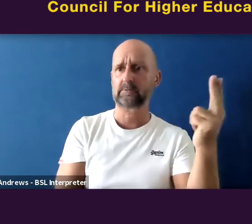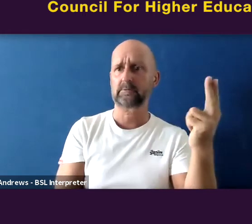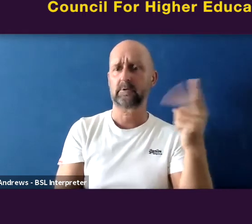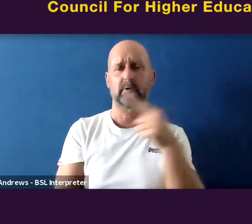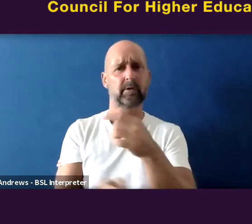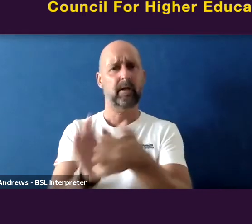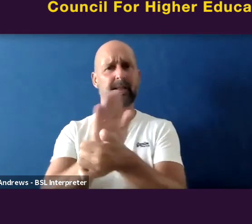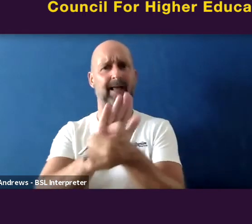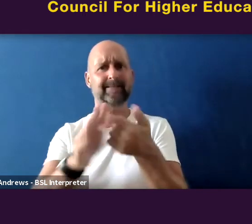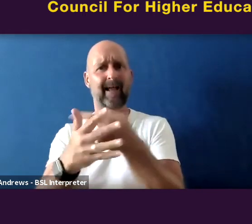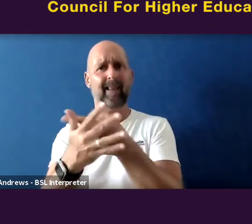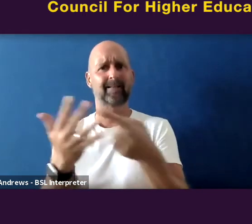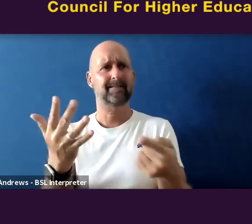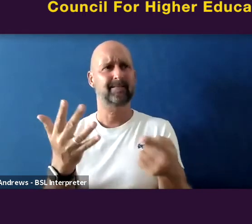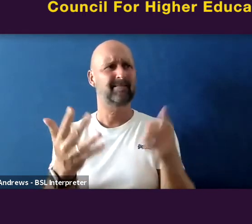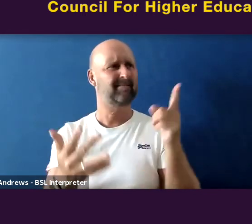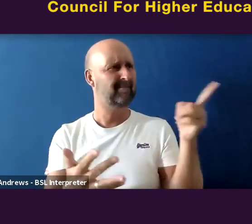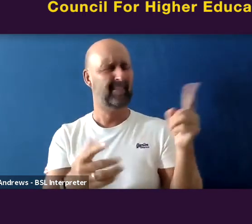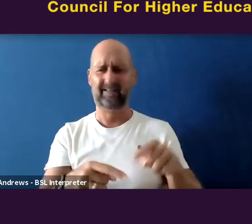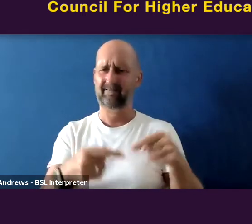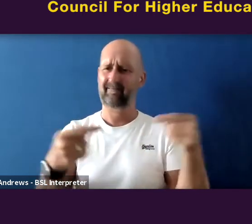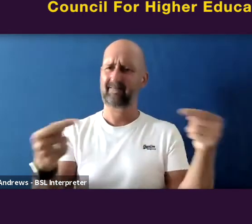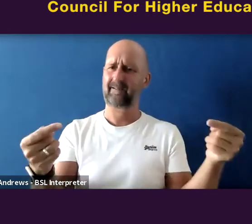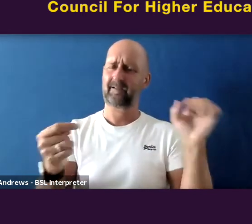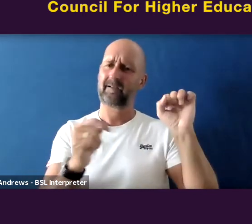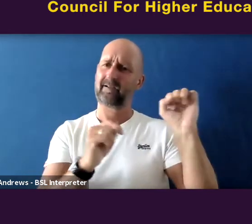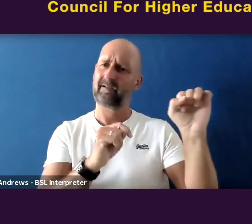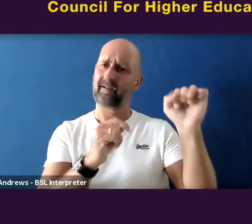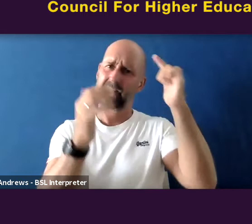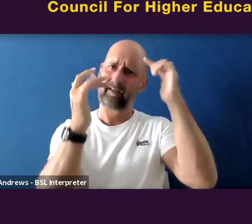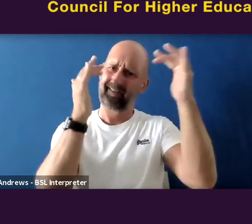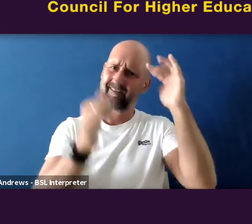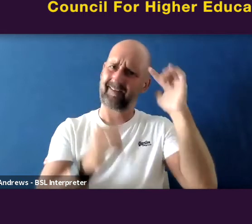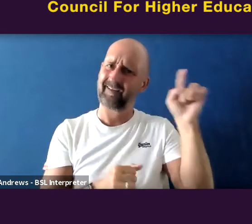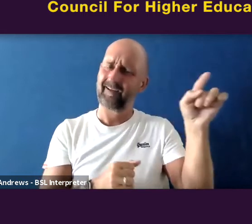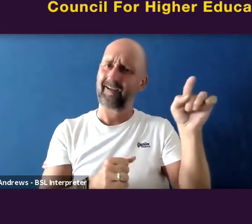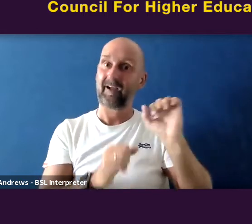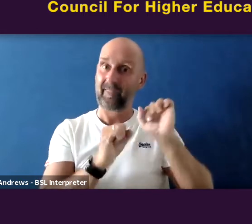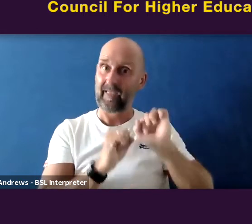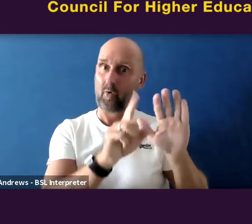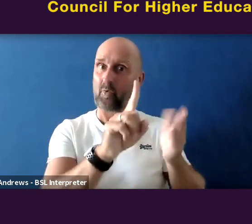is counter-productive, and contradictory to the Government’s own ambitions as set